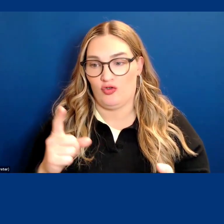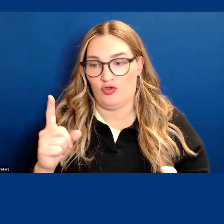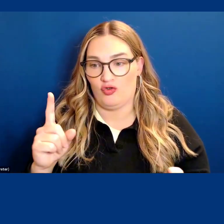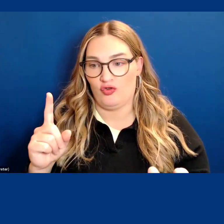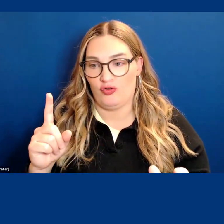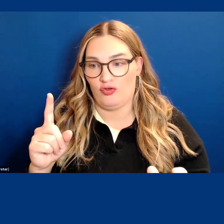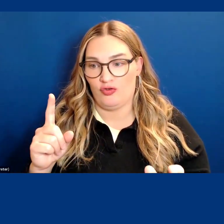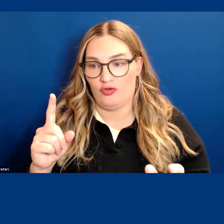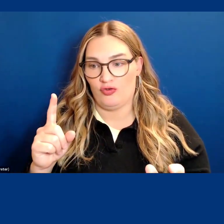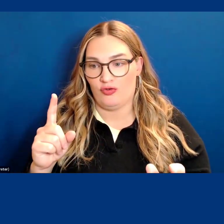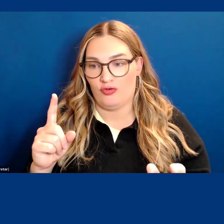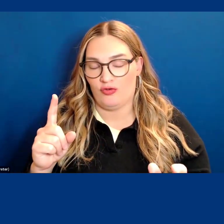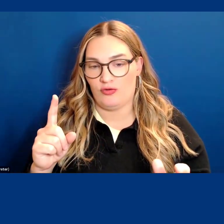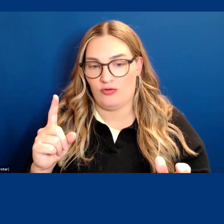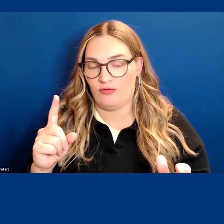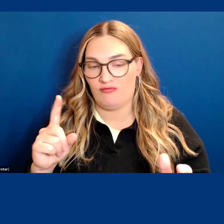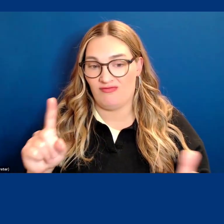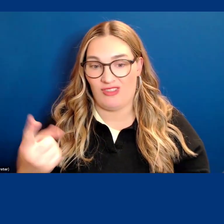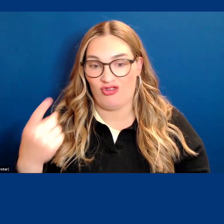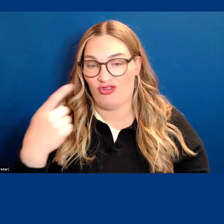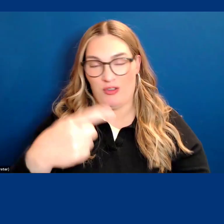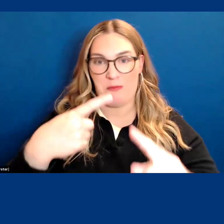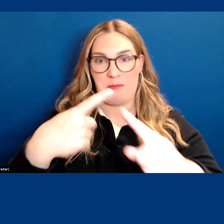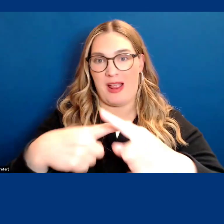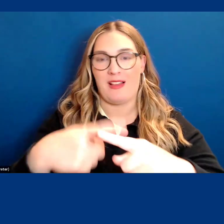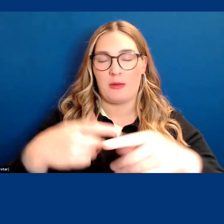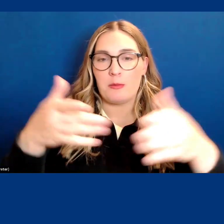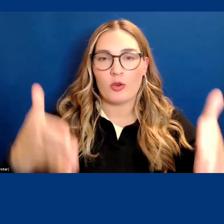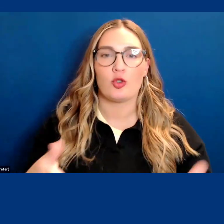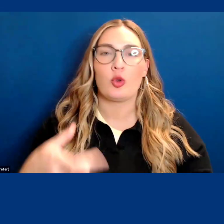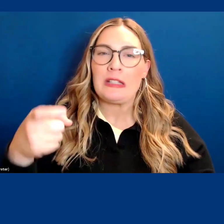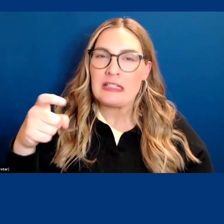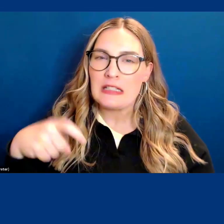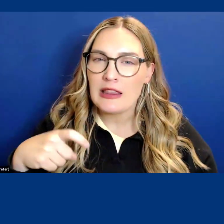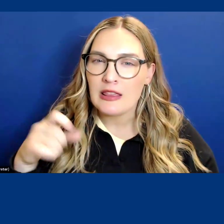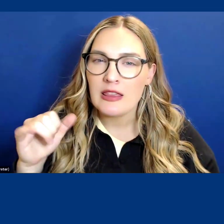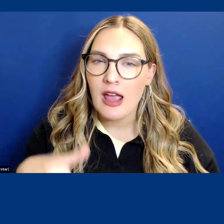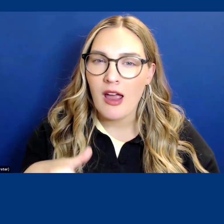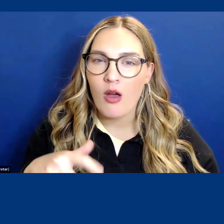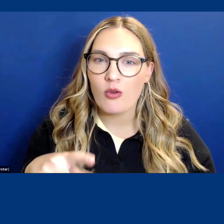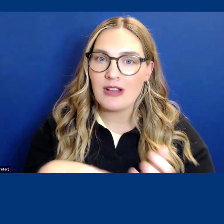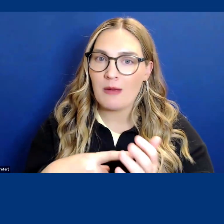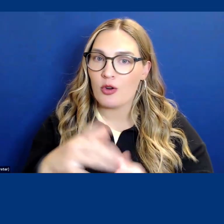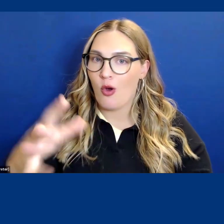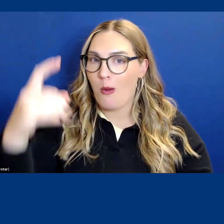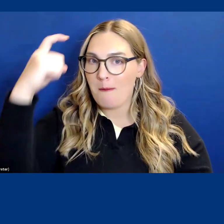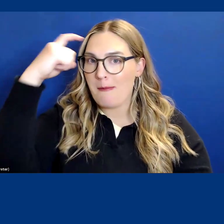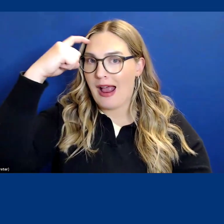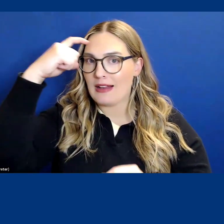a positive person and you need that when sometimes your mind is saying something different. And